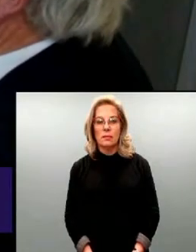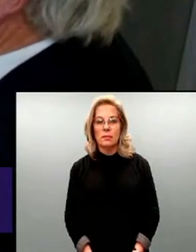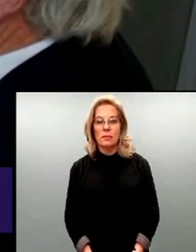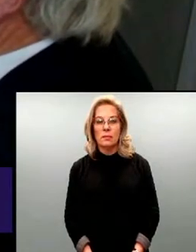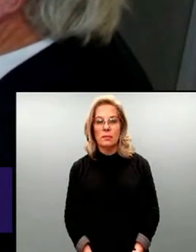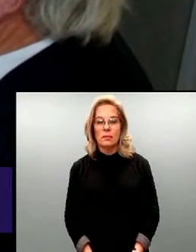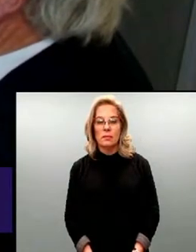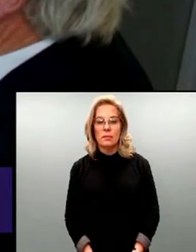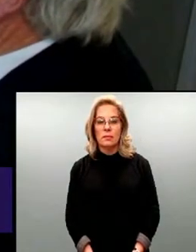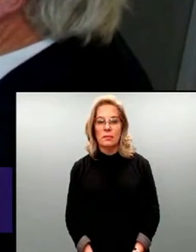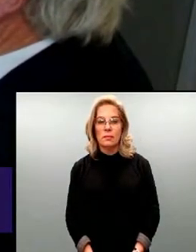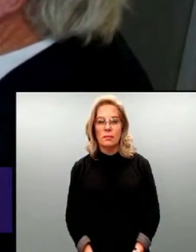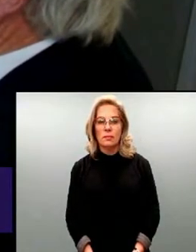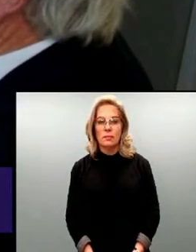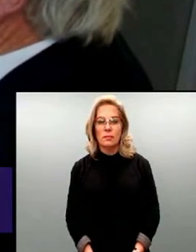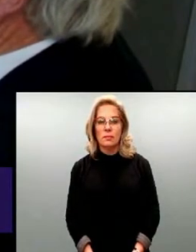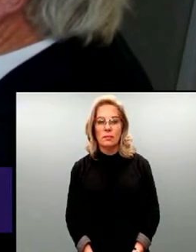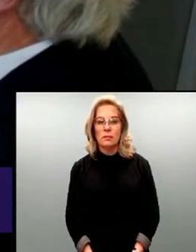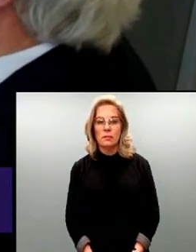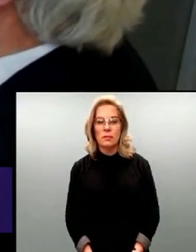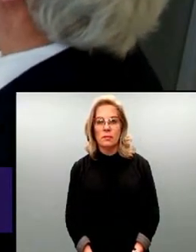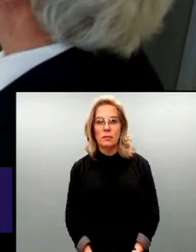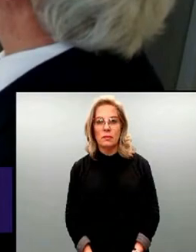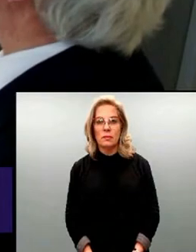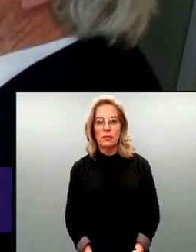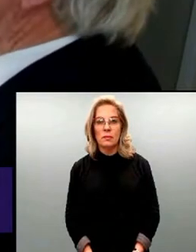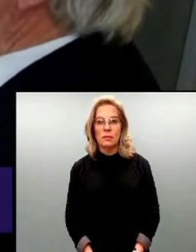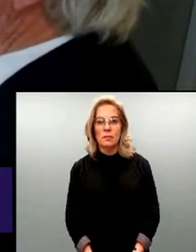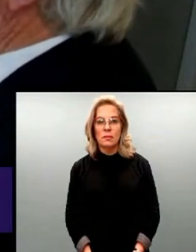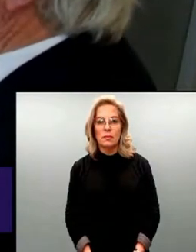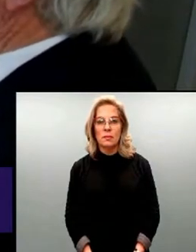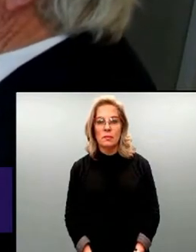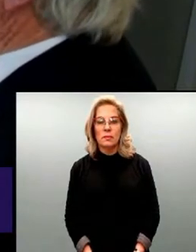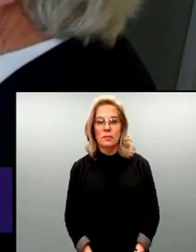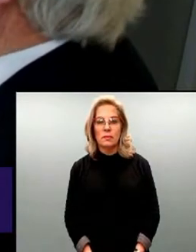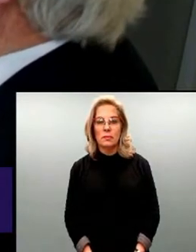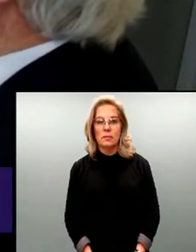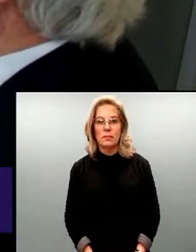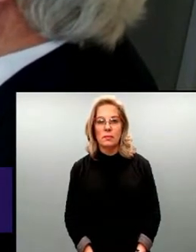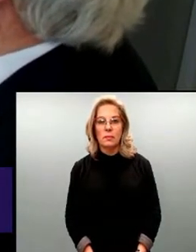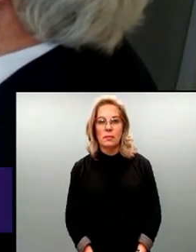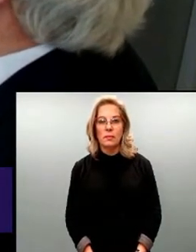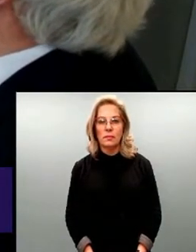be bedridden. They can watch their television and get information and understand what's going on for them.